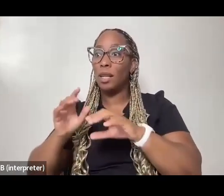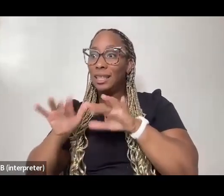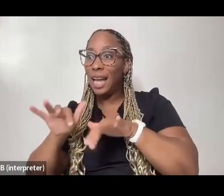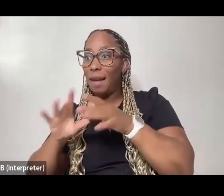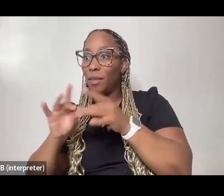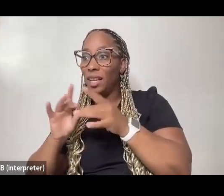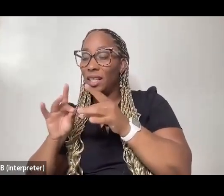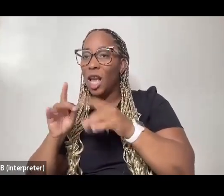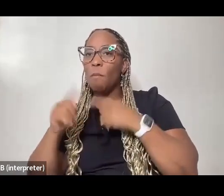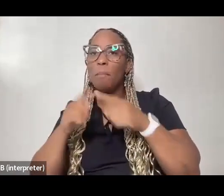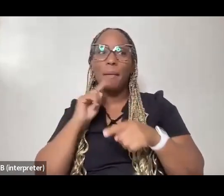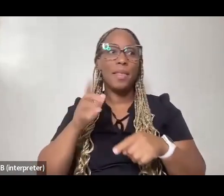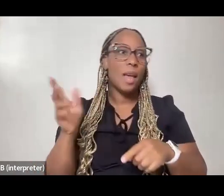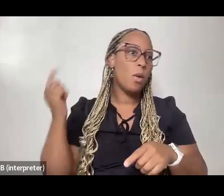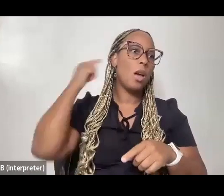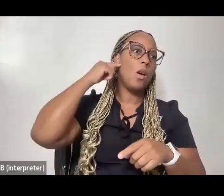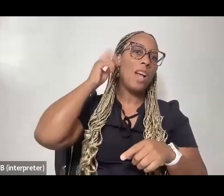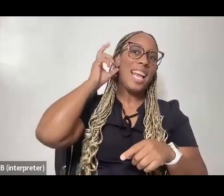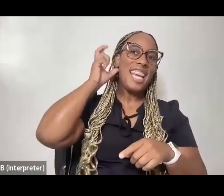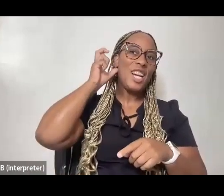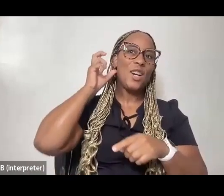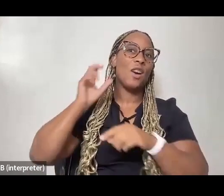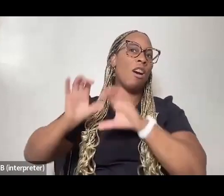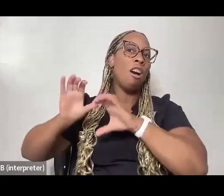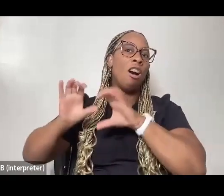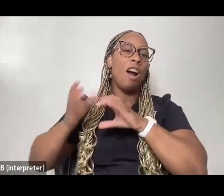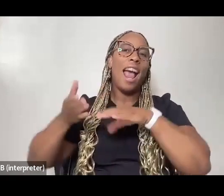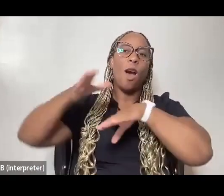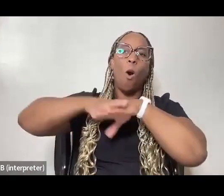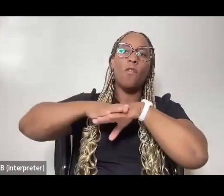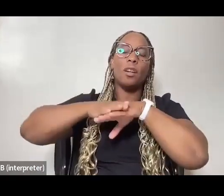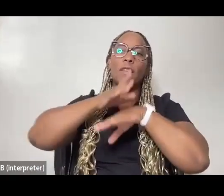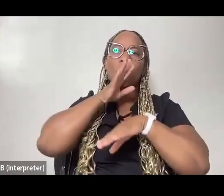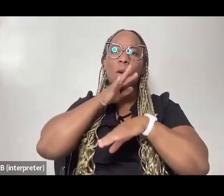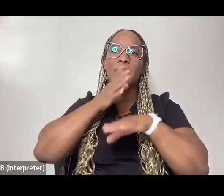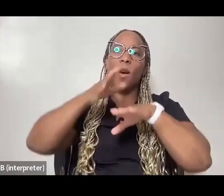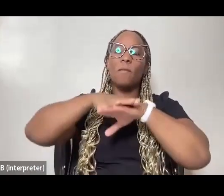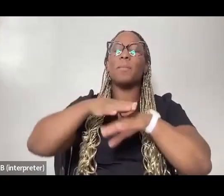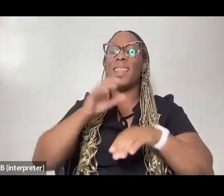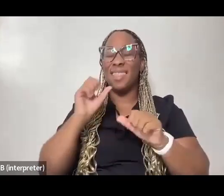meeting in their ear talking over the presenter who is trying to talk. Packages get a little Kreter